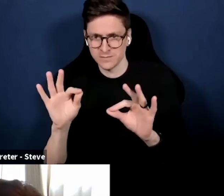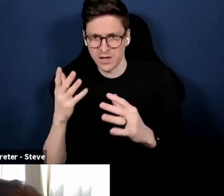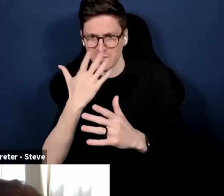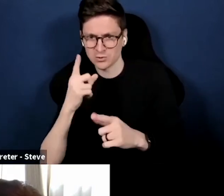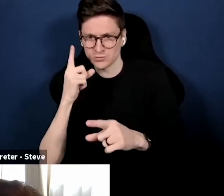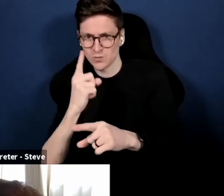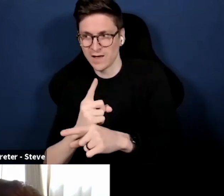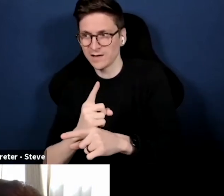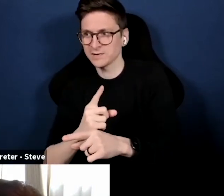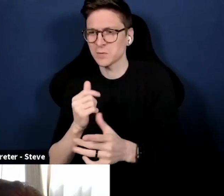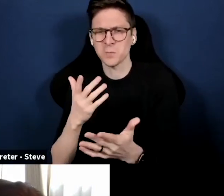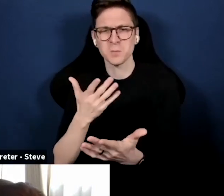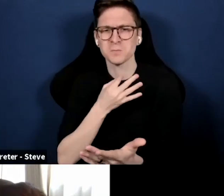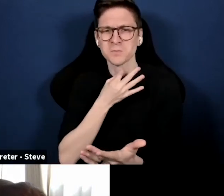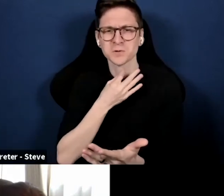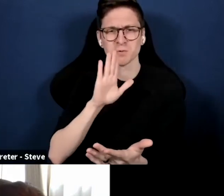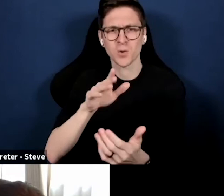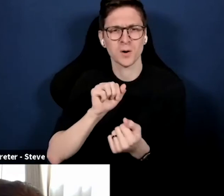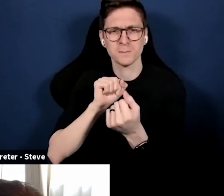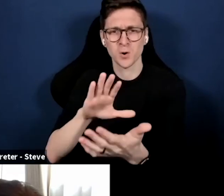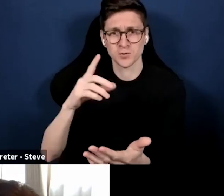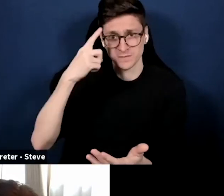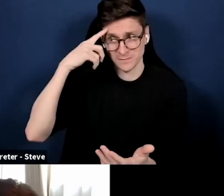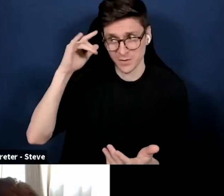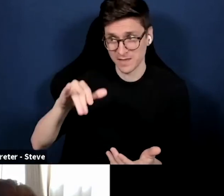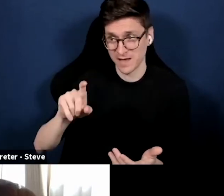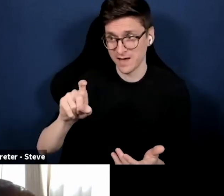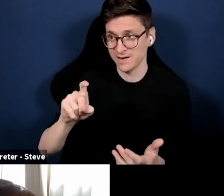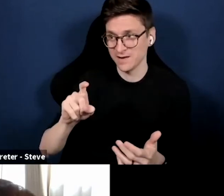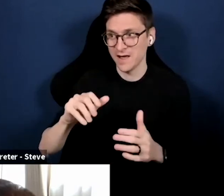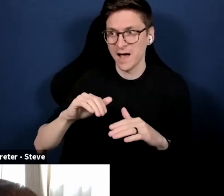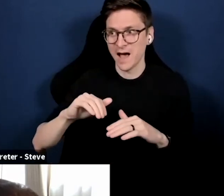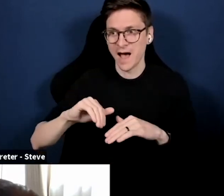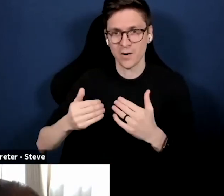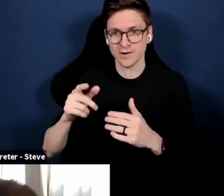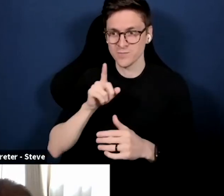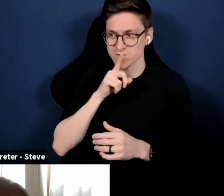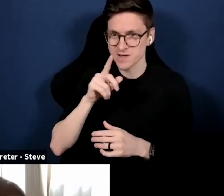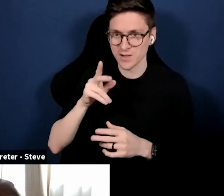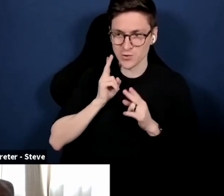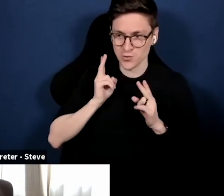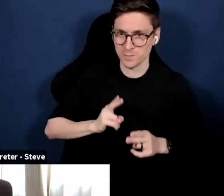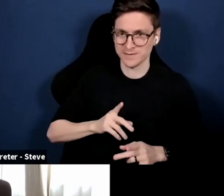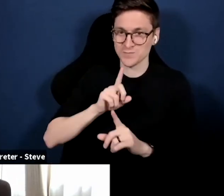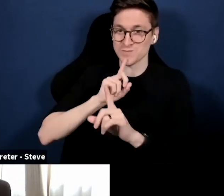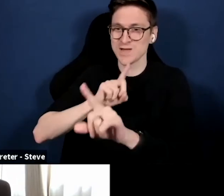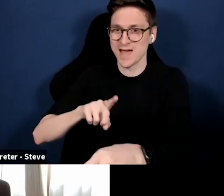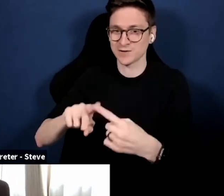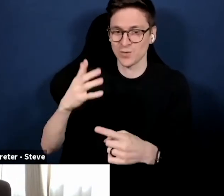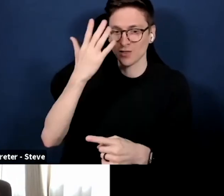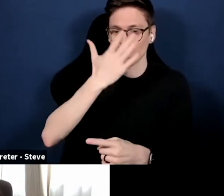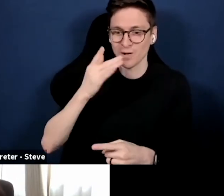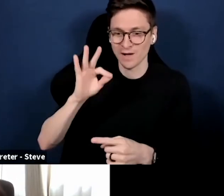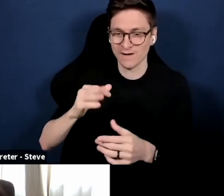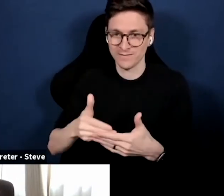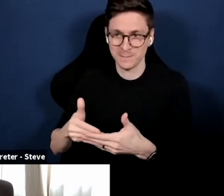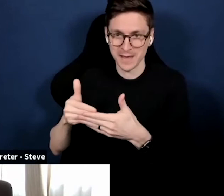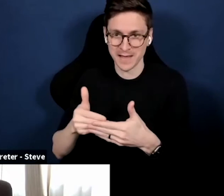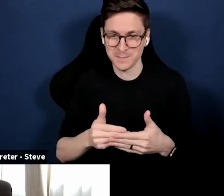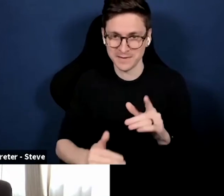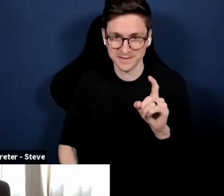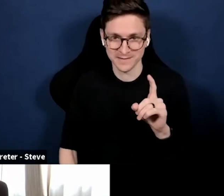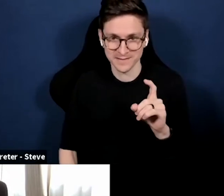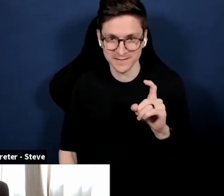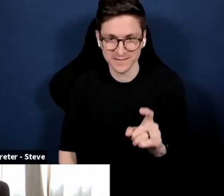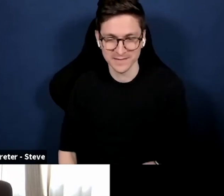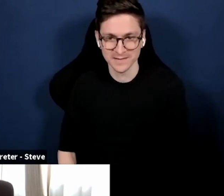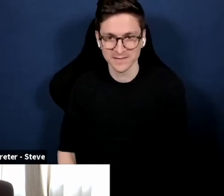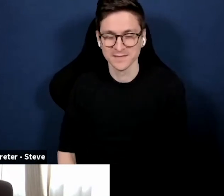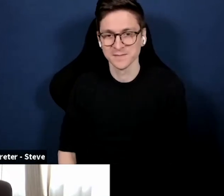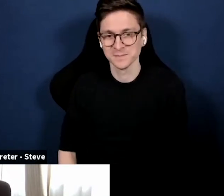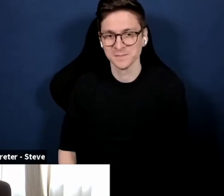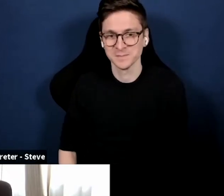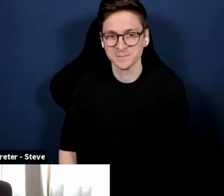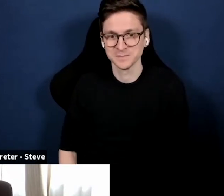regard the reactions of real humans to the look of the virtual baby so um we we haven't started